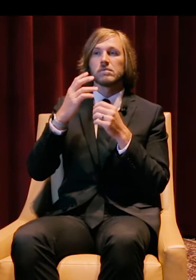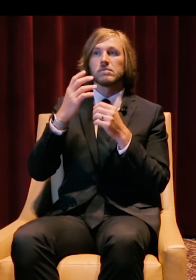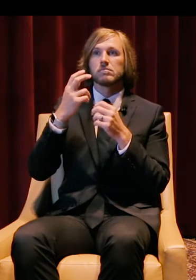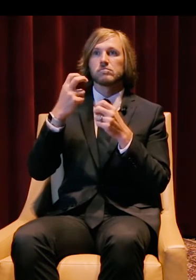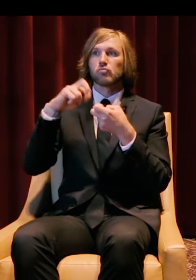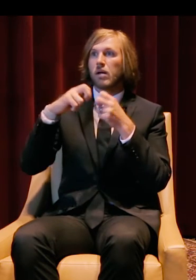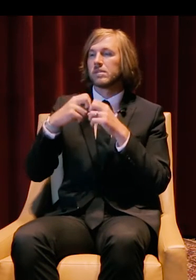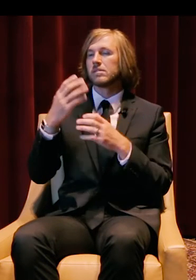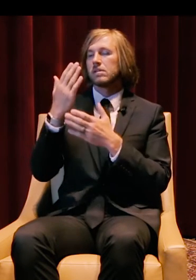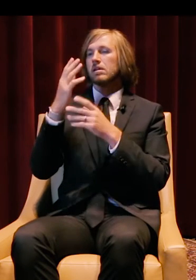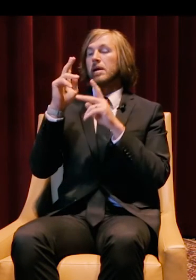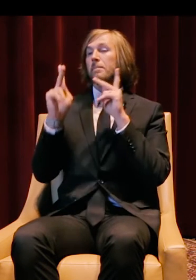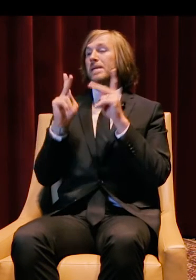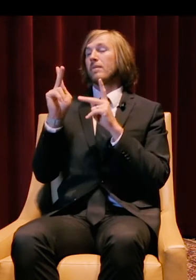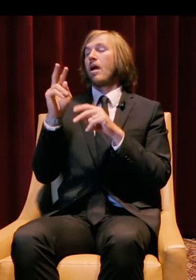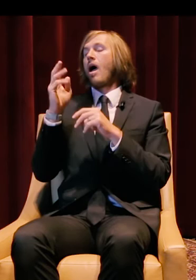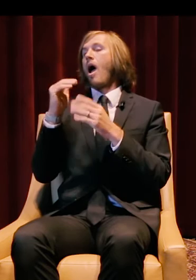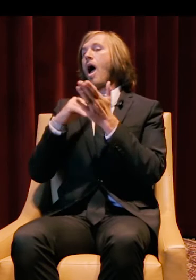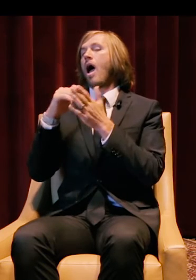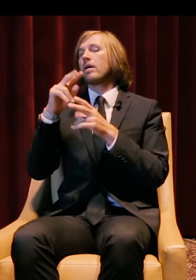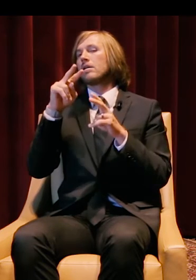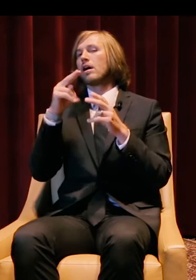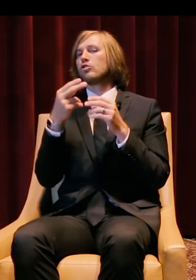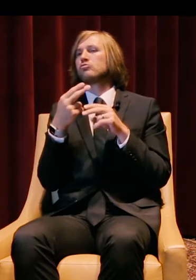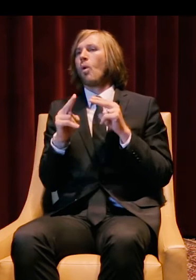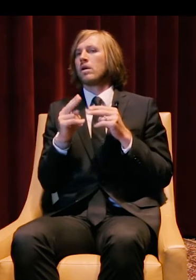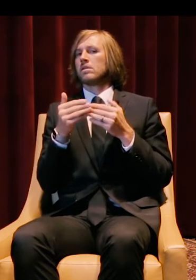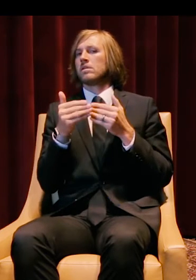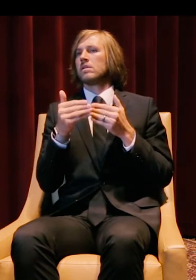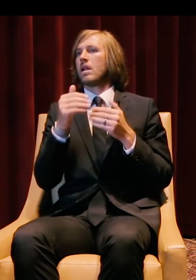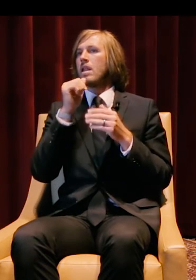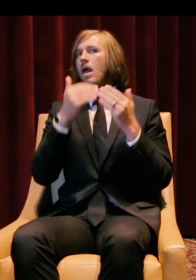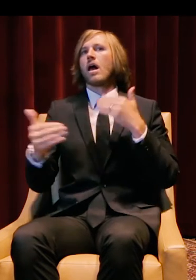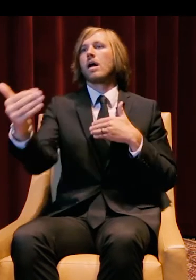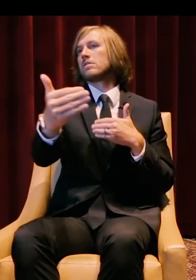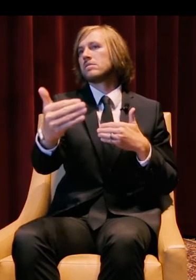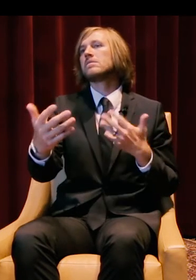too often, people look at it in the short term. Too often, people look at,